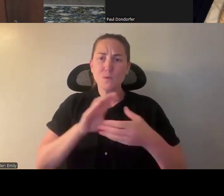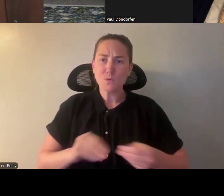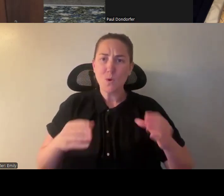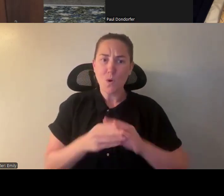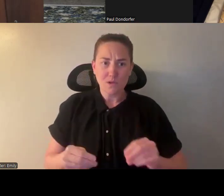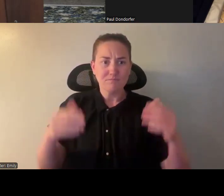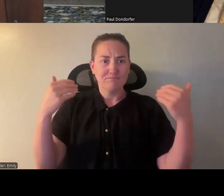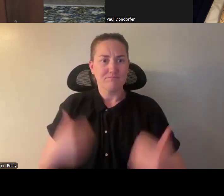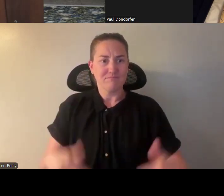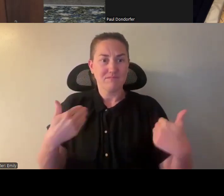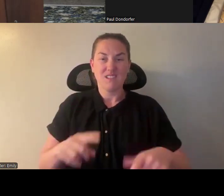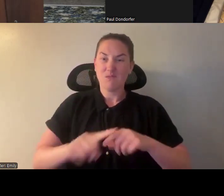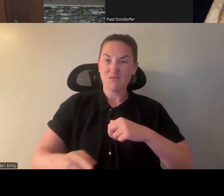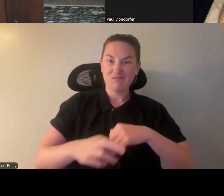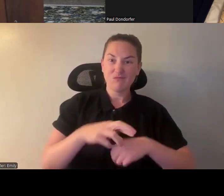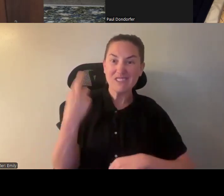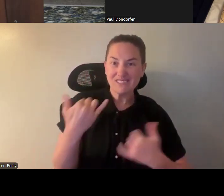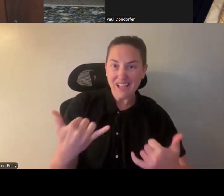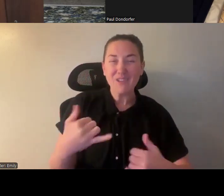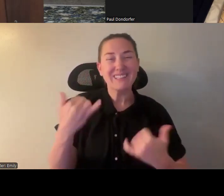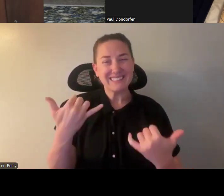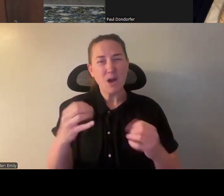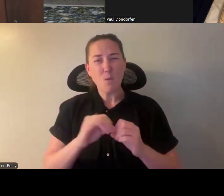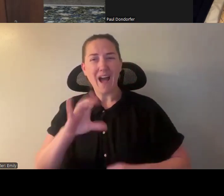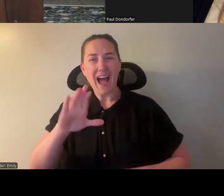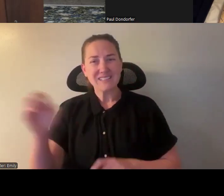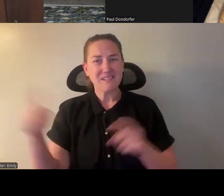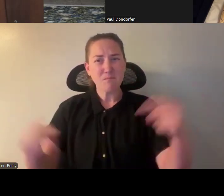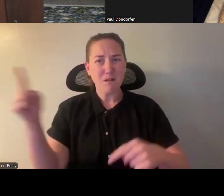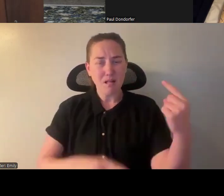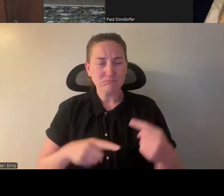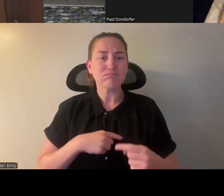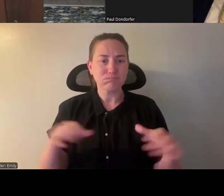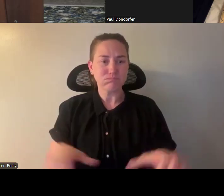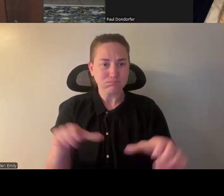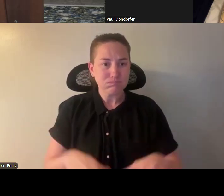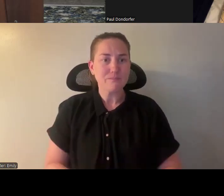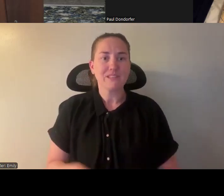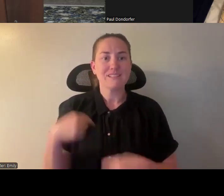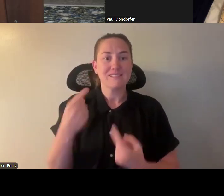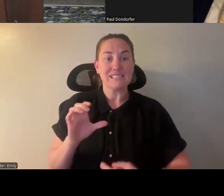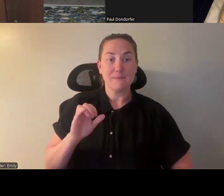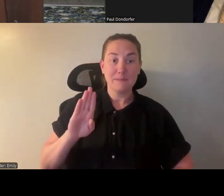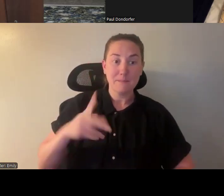Families are facing rising ICE activities and CBP fewer legal services and isolation Too many are